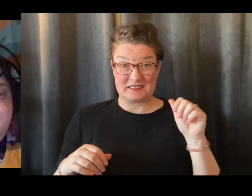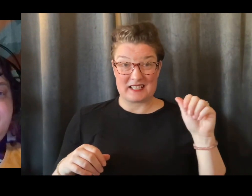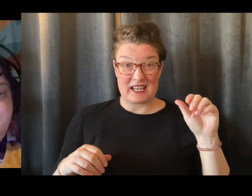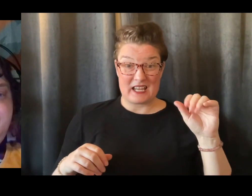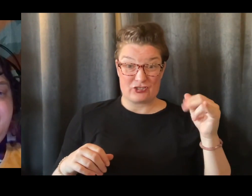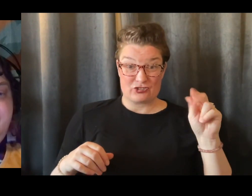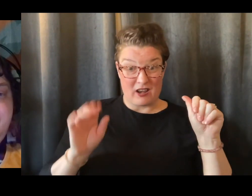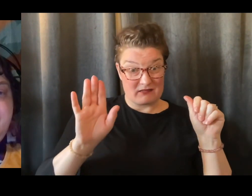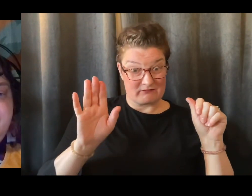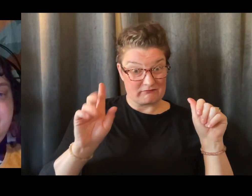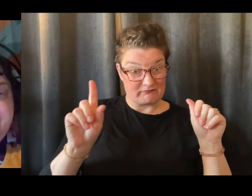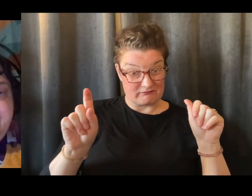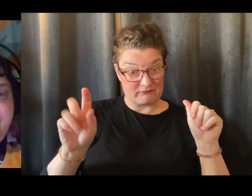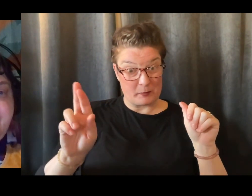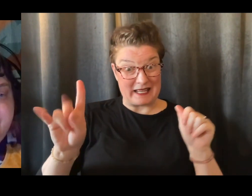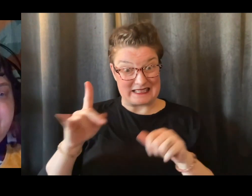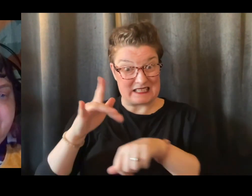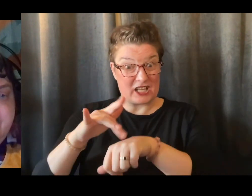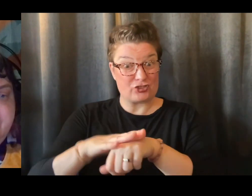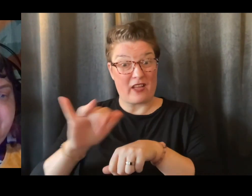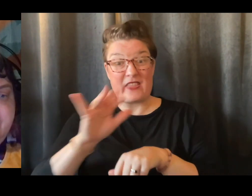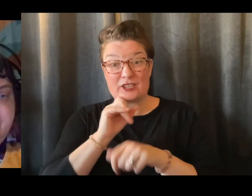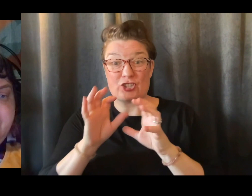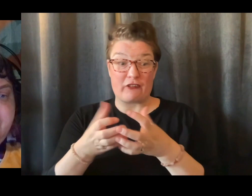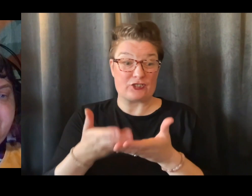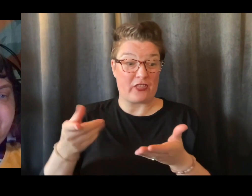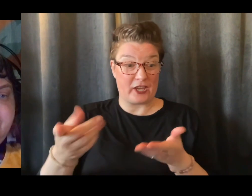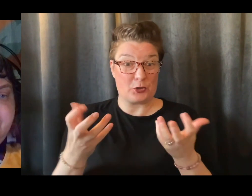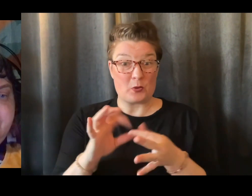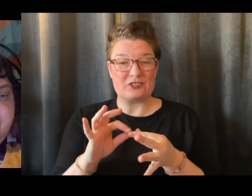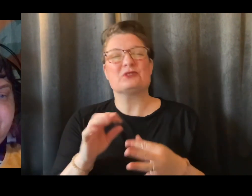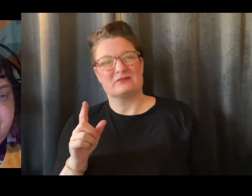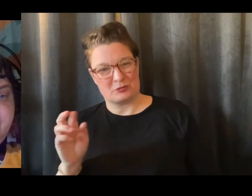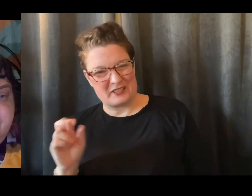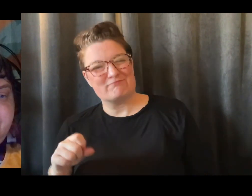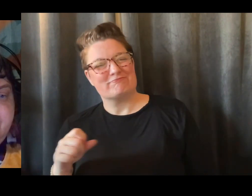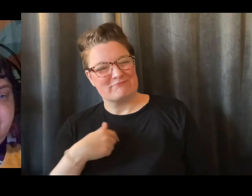I mean, I really appreciate that there was an elder looking out for Nomy: mm-hmm.